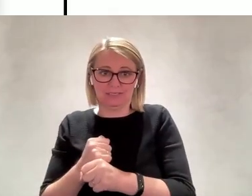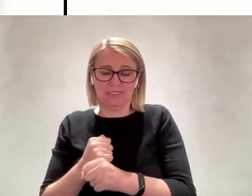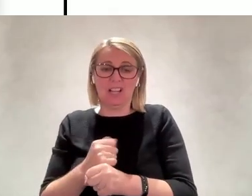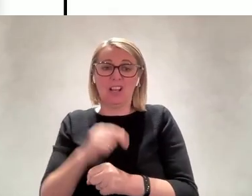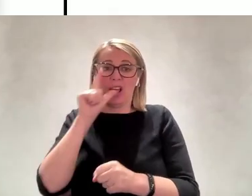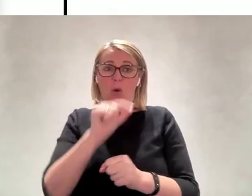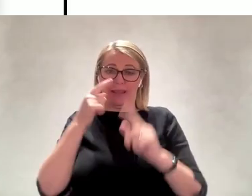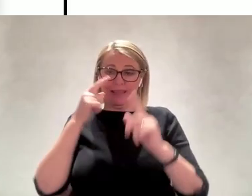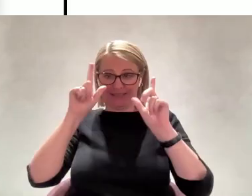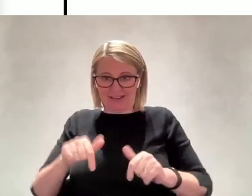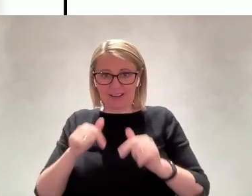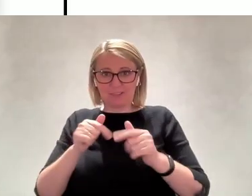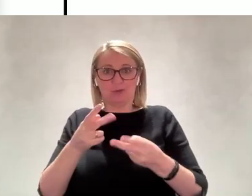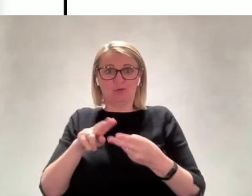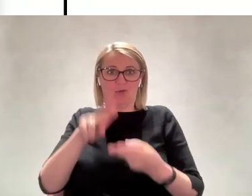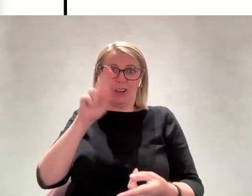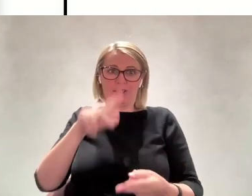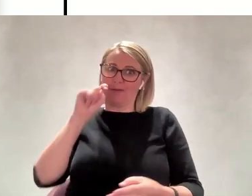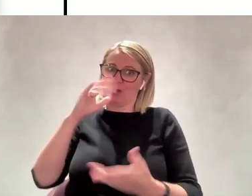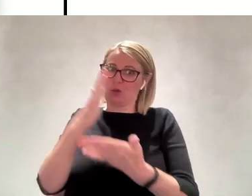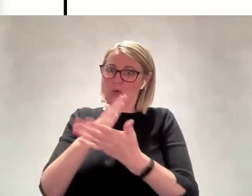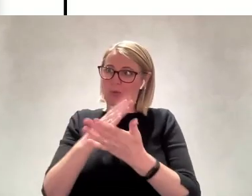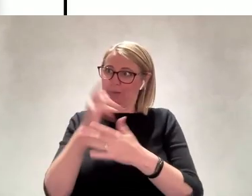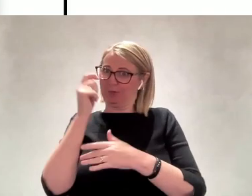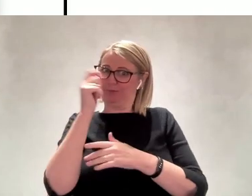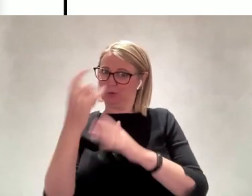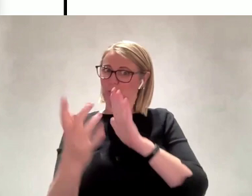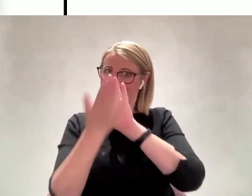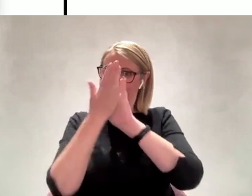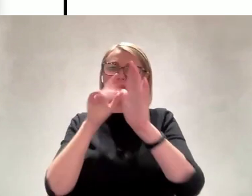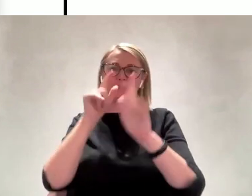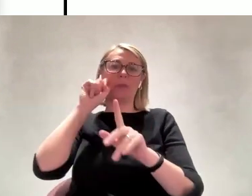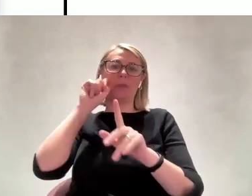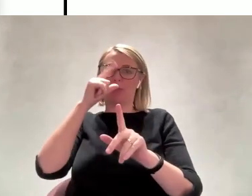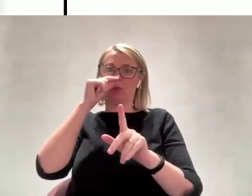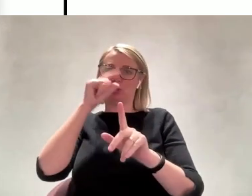And I'm confident when they do start to arise, because it will be only be a matter of time, we'll be able to quickly identify that.